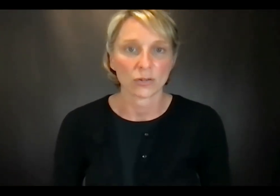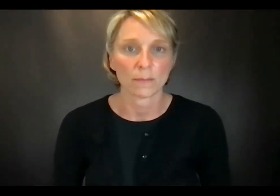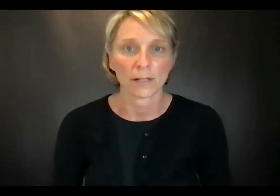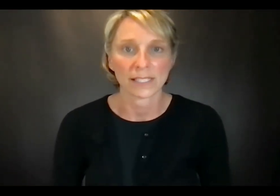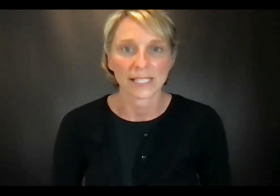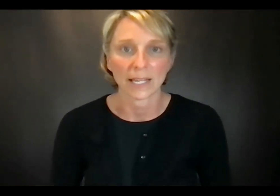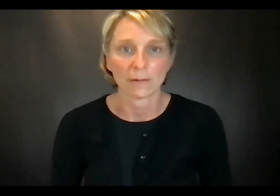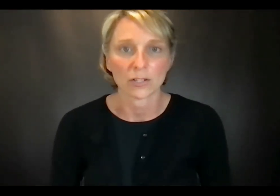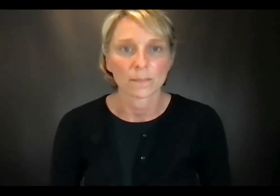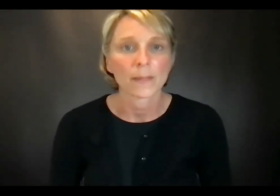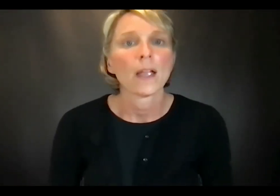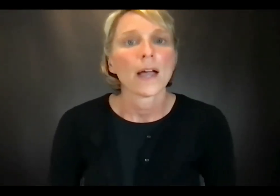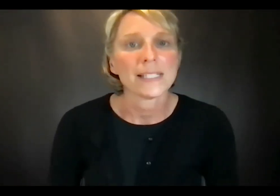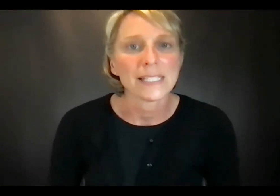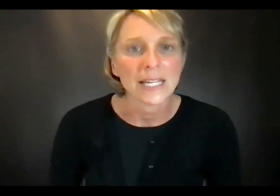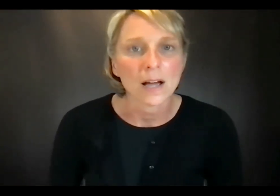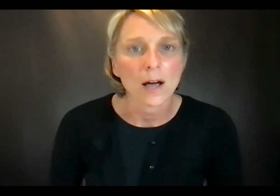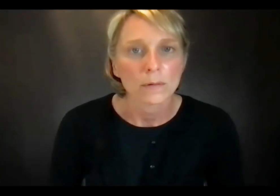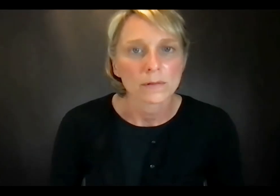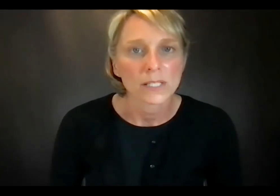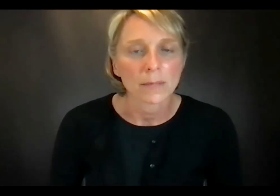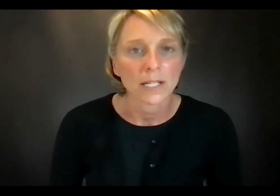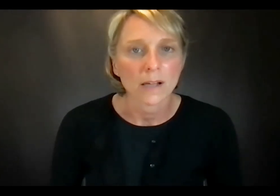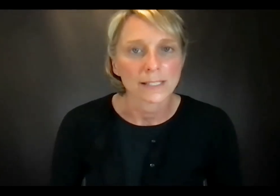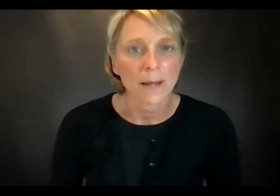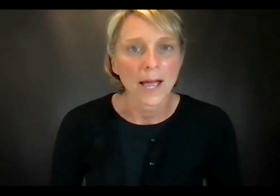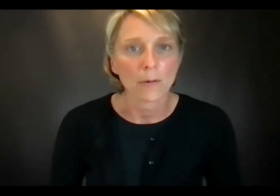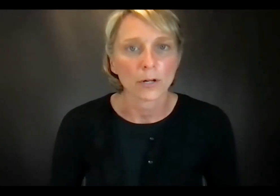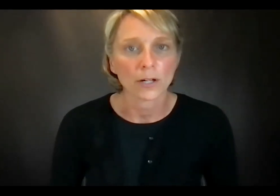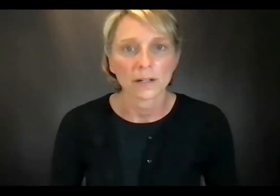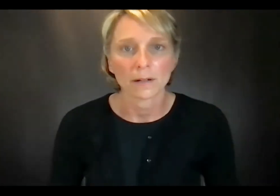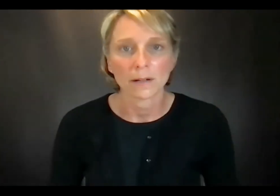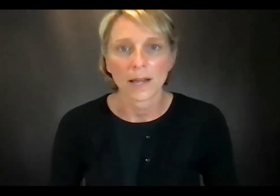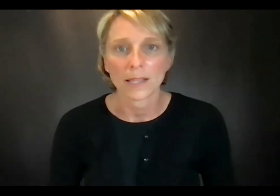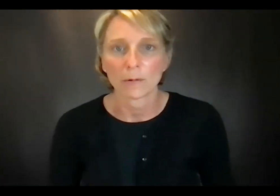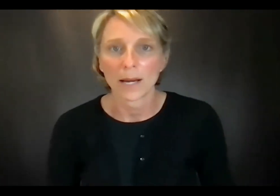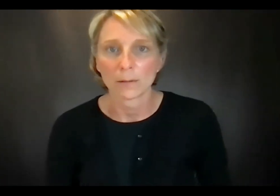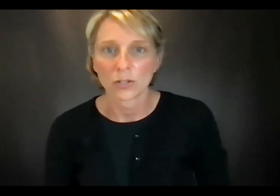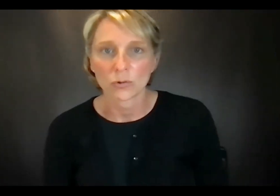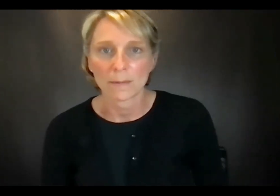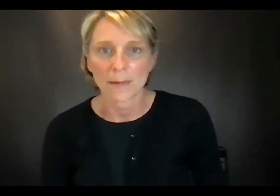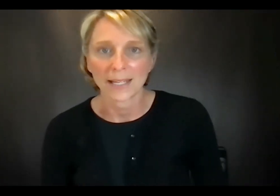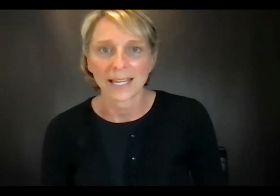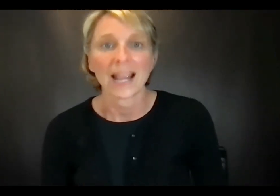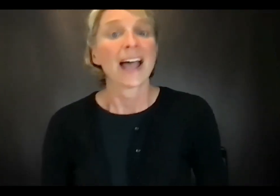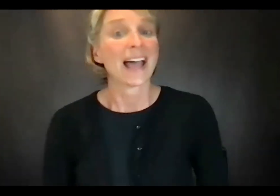American Sign Language. I see, oh! Somebody lost power and they were able to join back in. I have